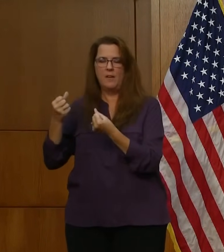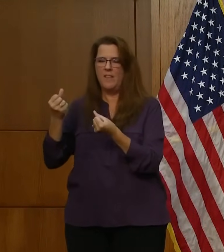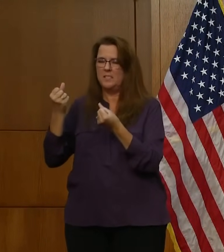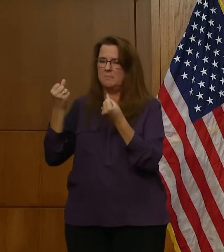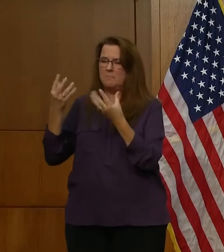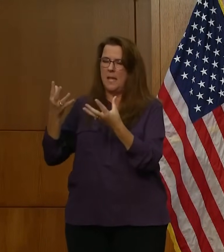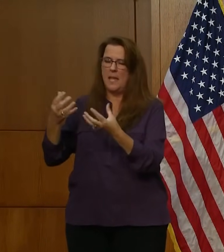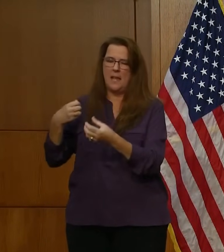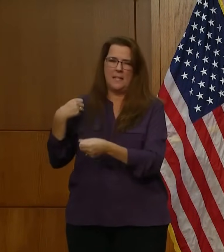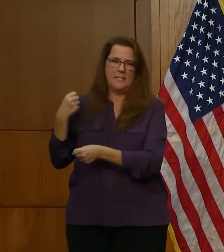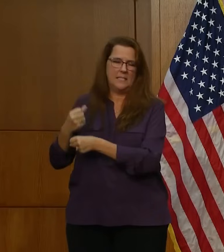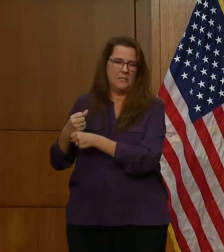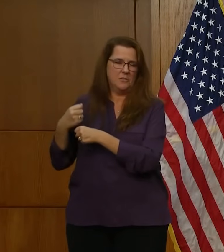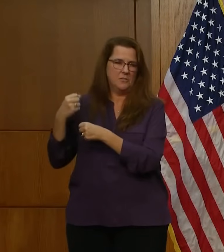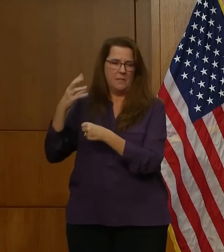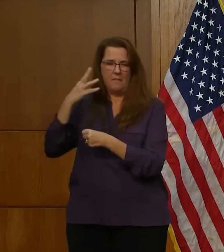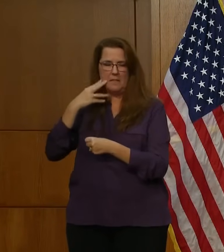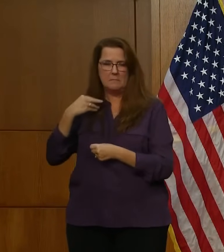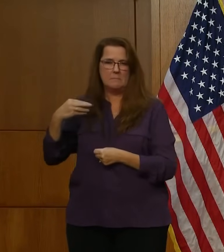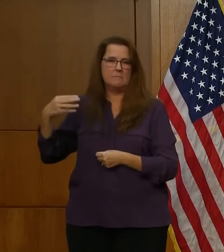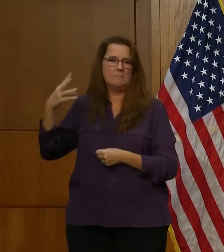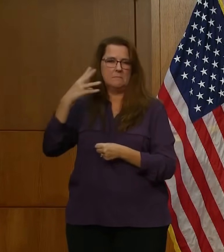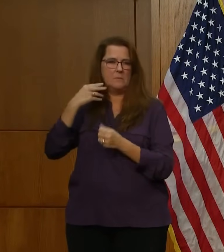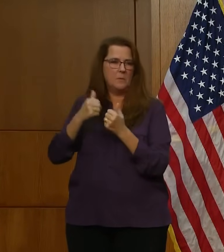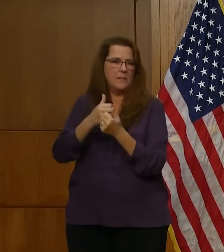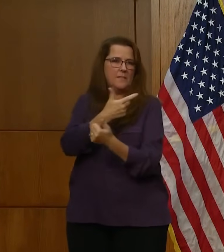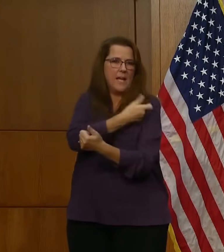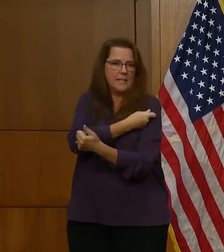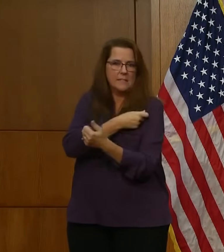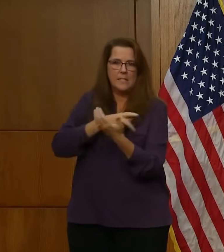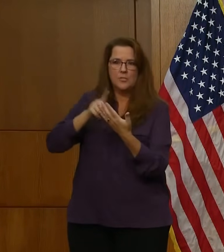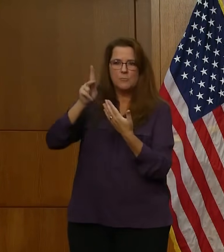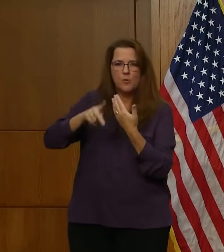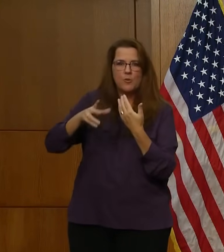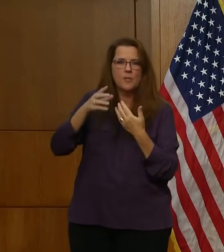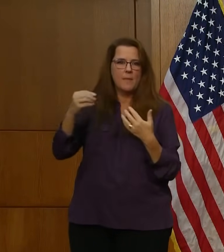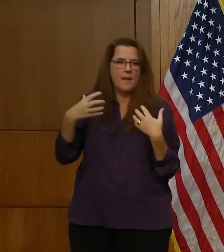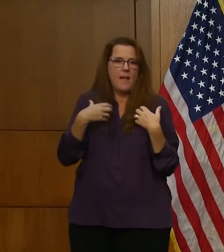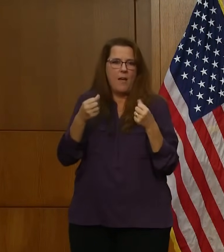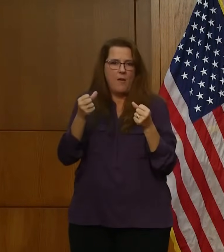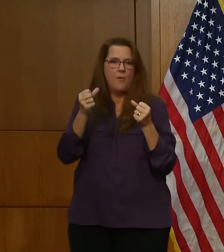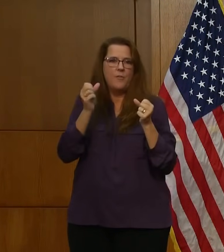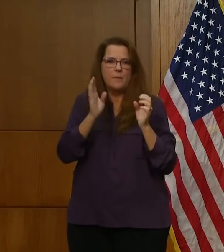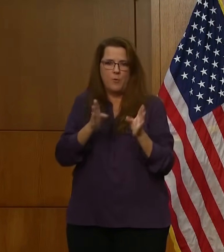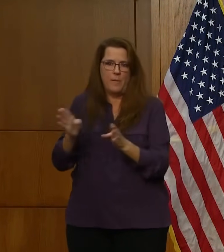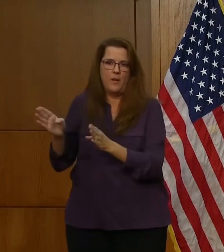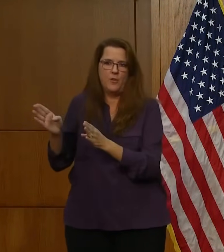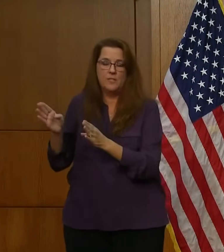IT'S IMPORTANT TO REMEMBER THAT VDH HR VIRGINIA DEPARTMENT OF HEALTH HAS DECADES OF EXPERIENCE WITH VACCINATION